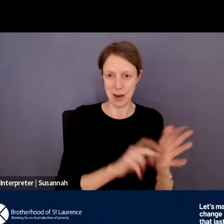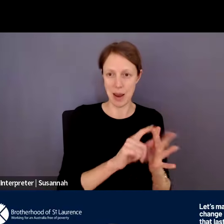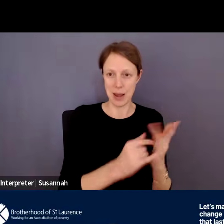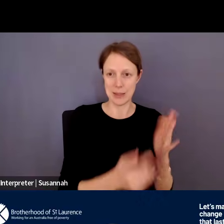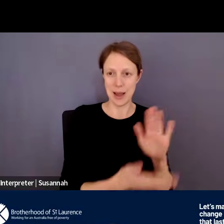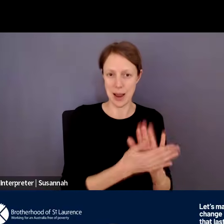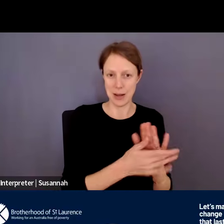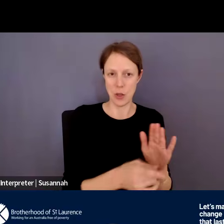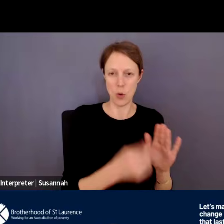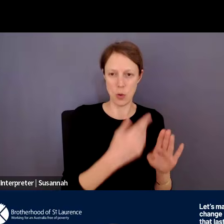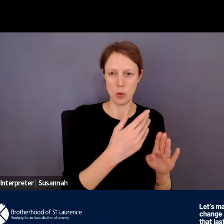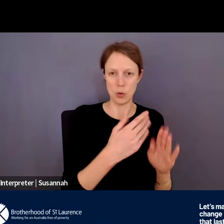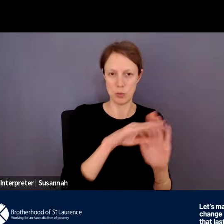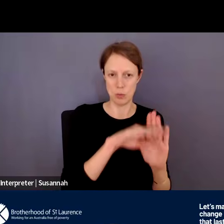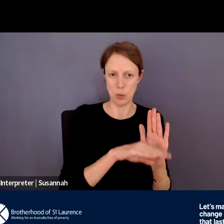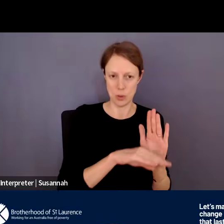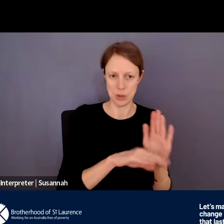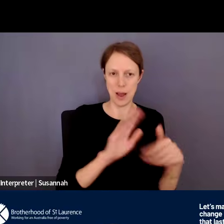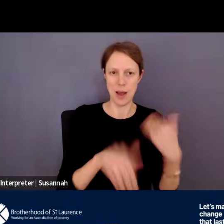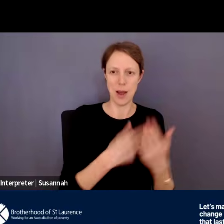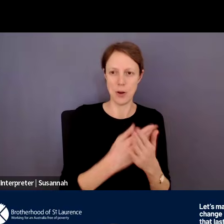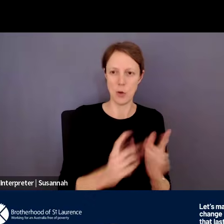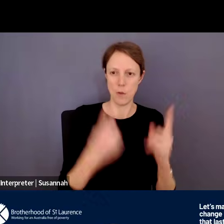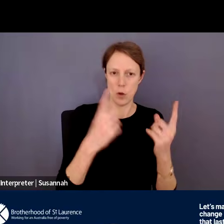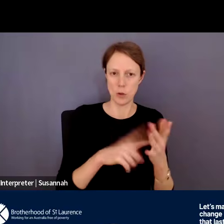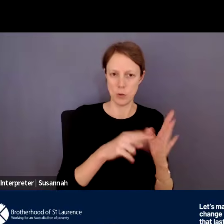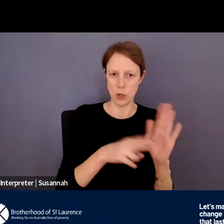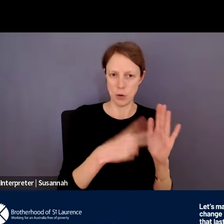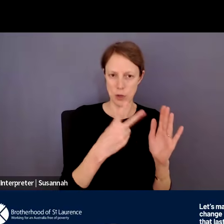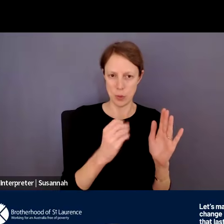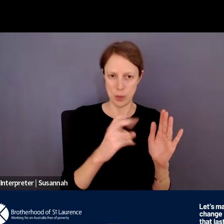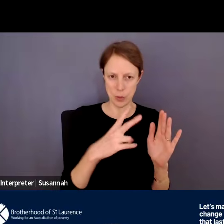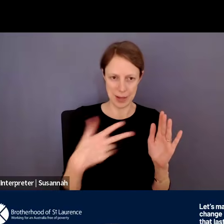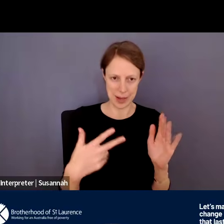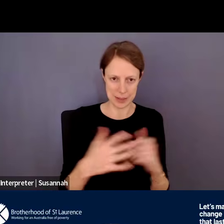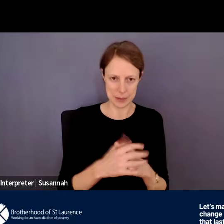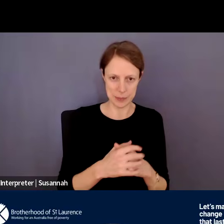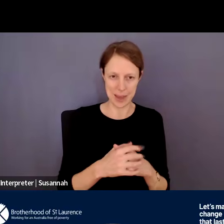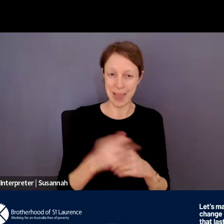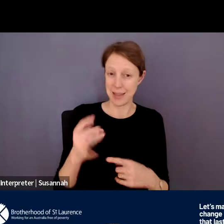up until the 1st of January 2028. So that's really important because there's a lot of anxiety and a